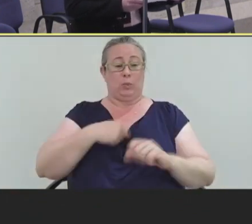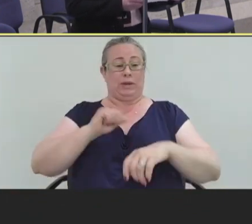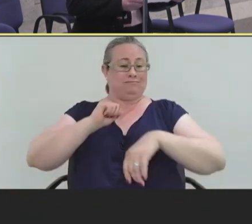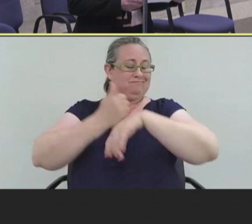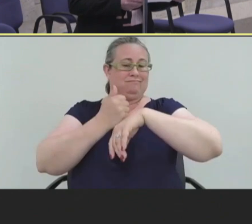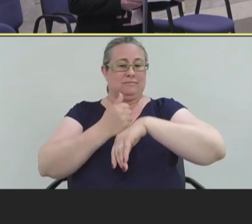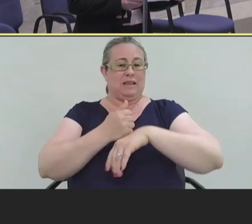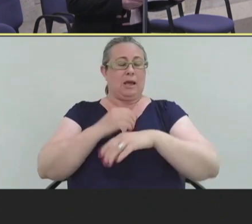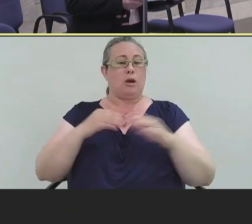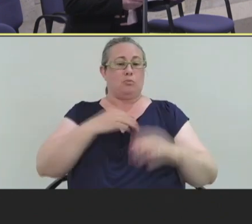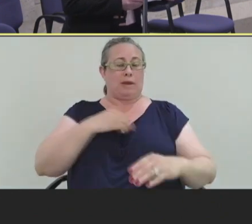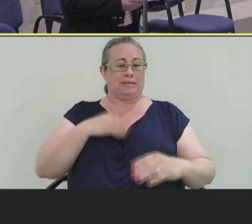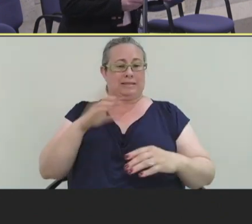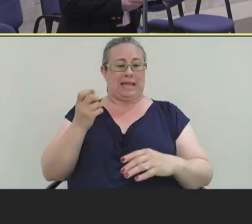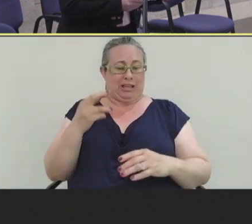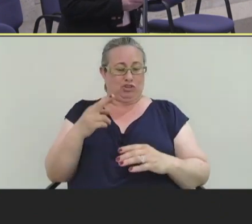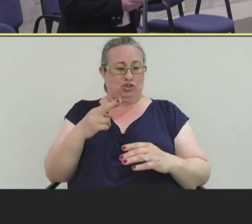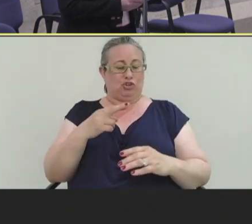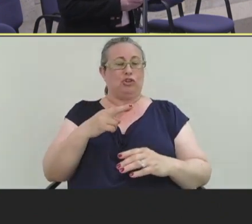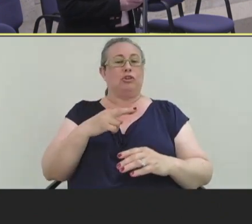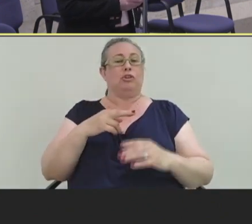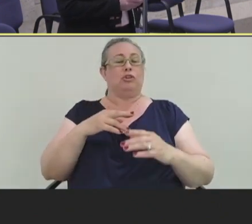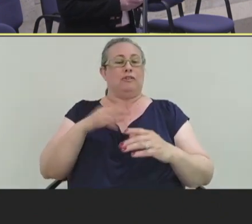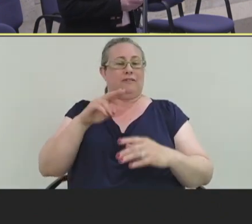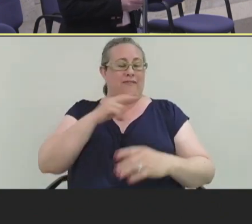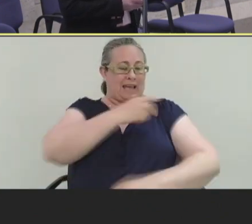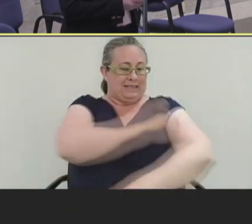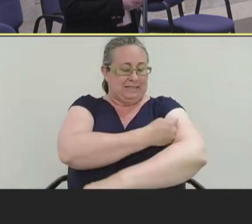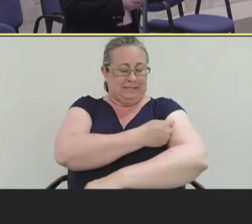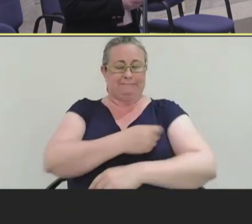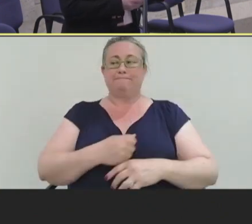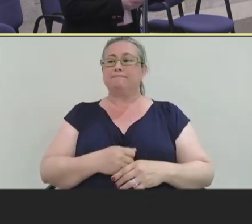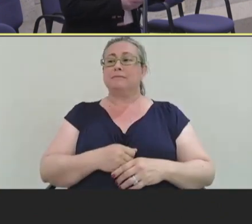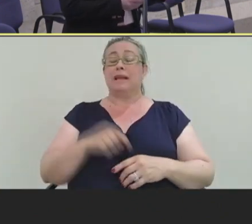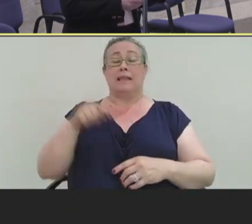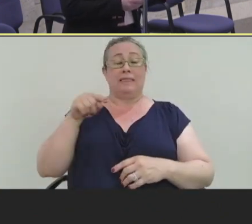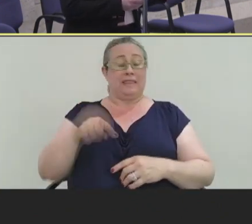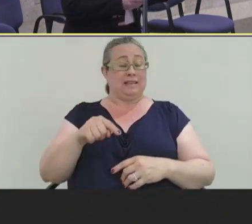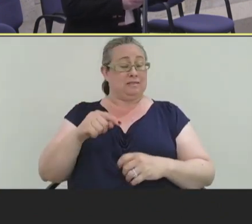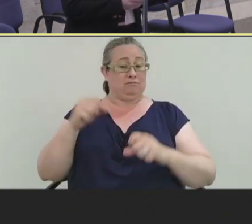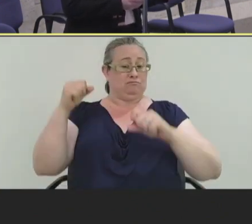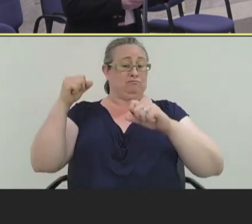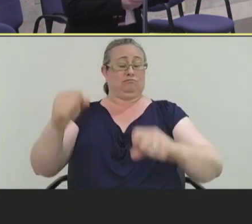convened researchers, breast cancer advocates around this bold idea and have since sought